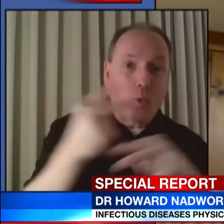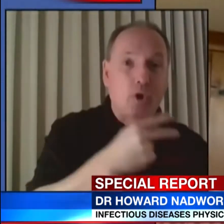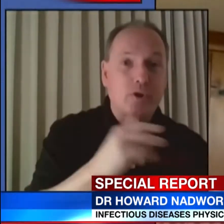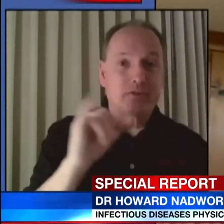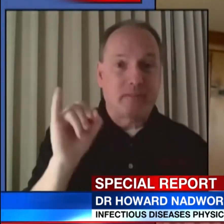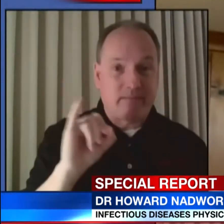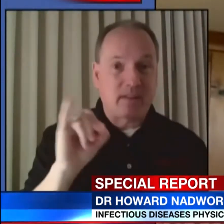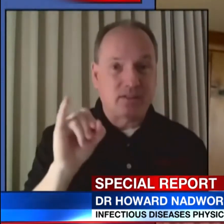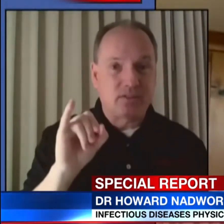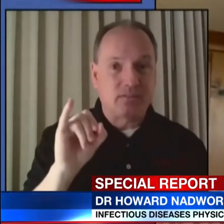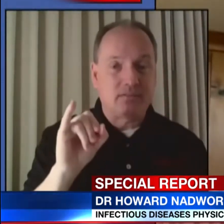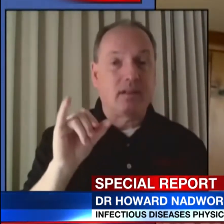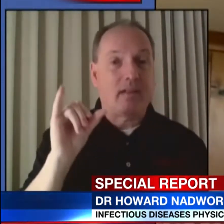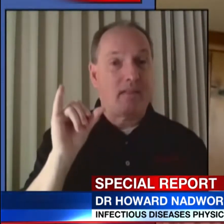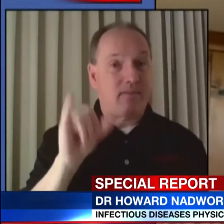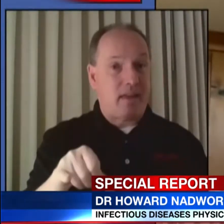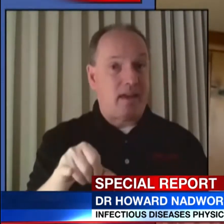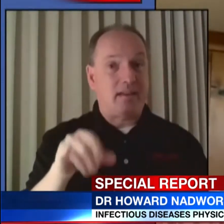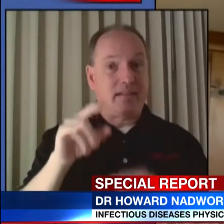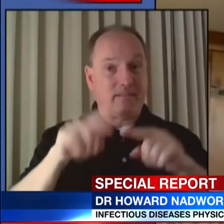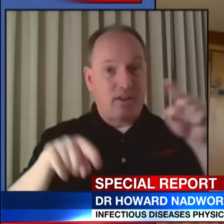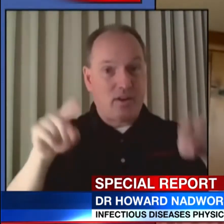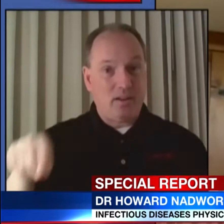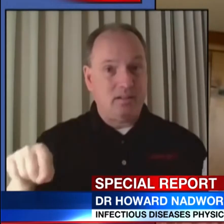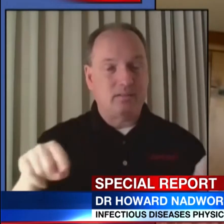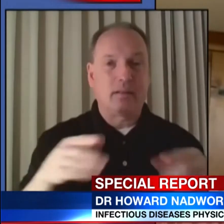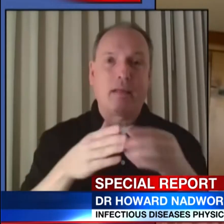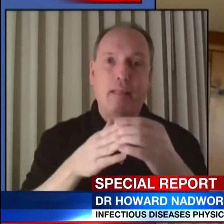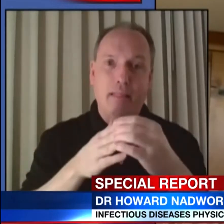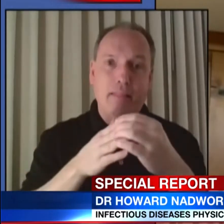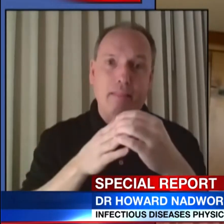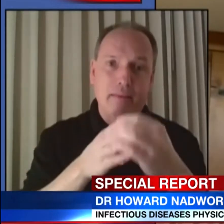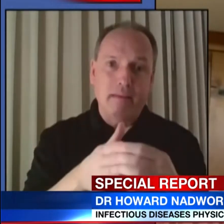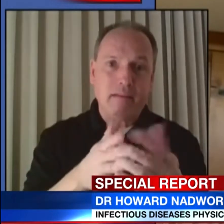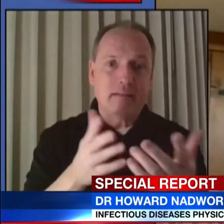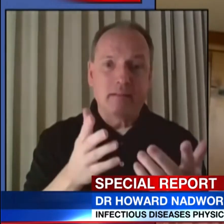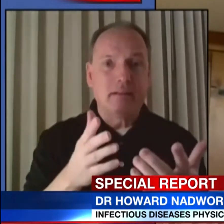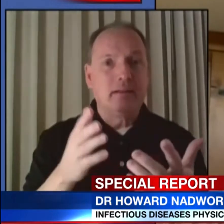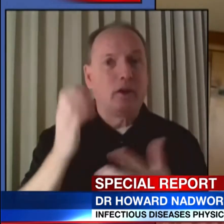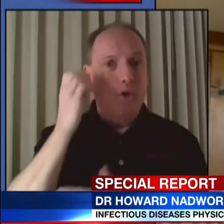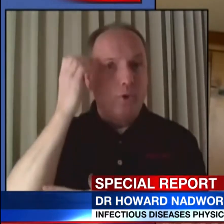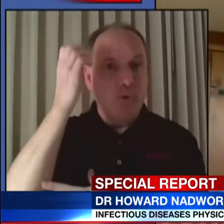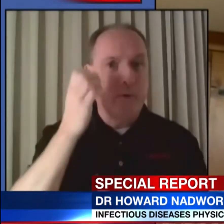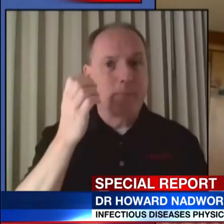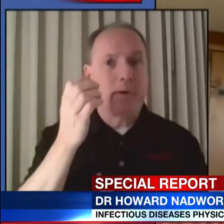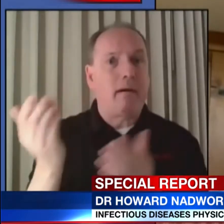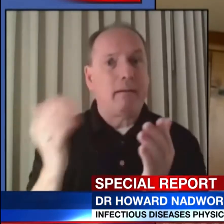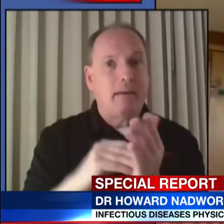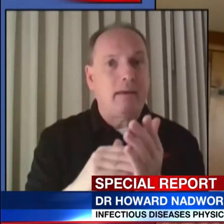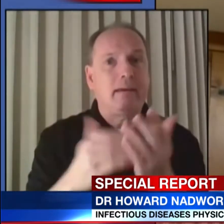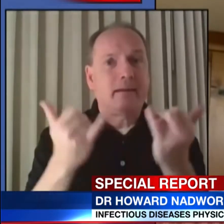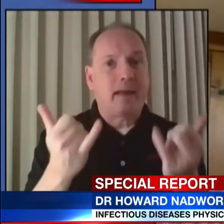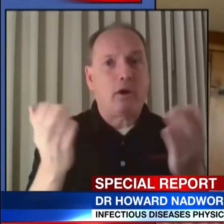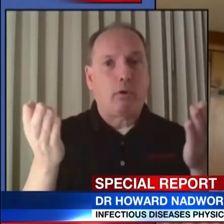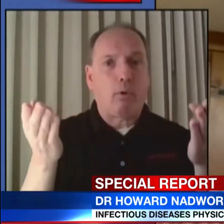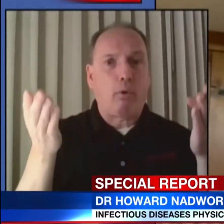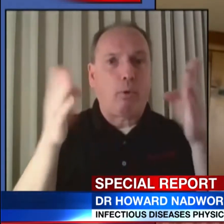IT HAS SHOWN UP IT HAS BEEN MUCH MORE CONTAGIOUS AND CAUSED A MORE SEVERE INFECTION.